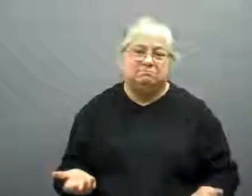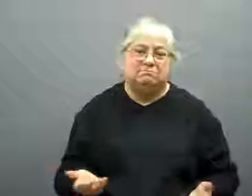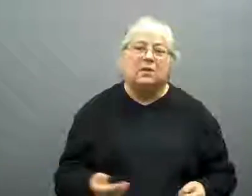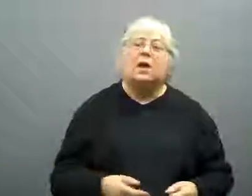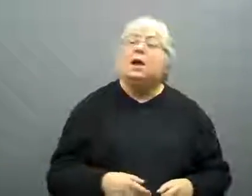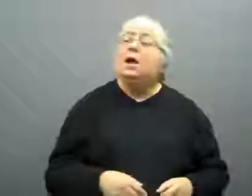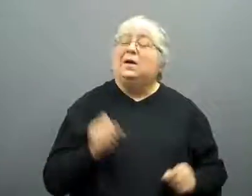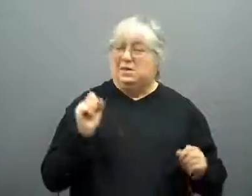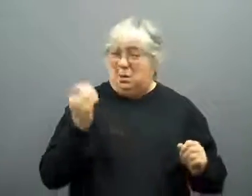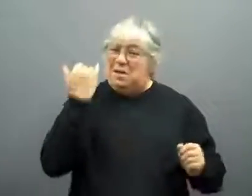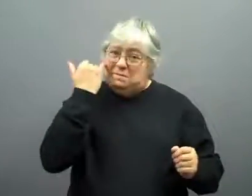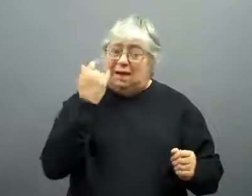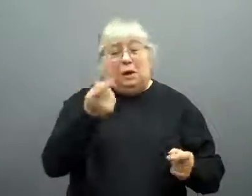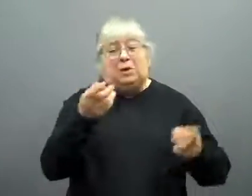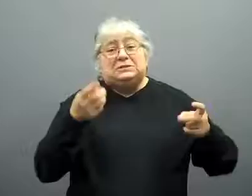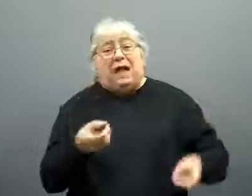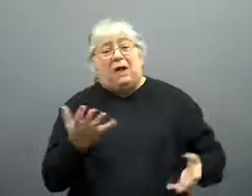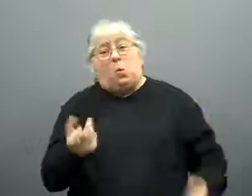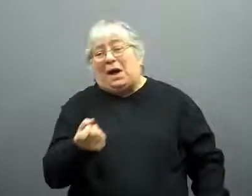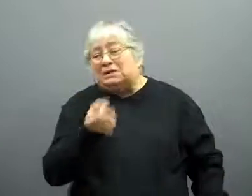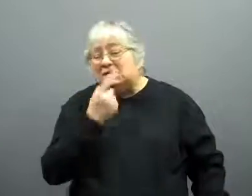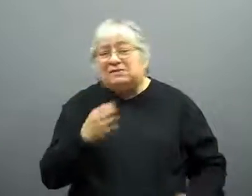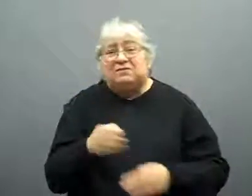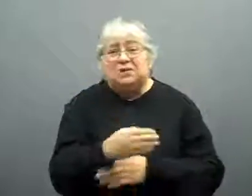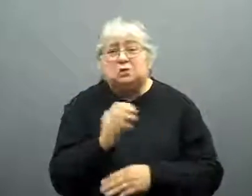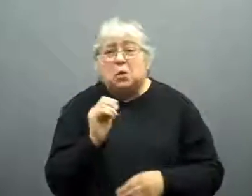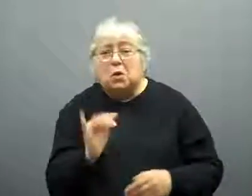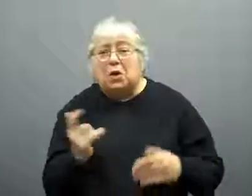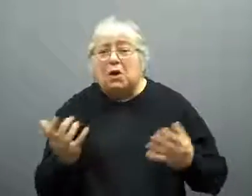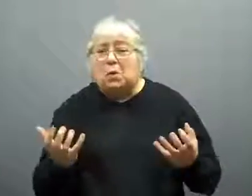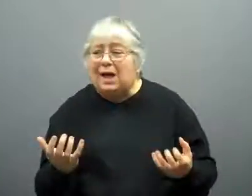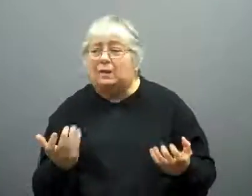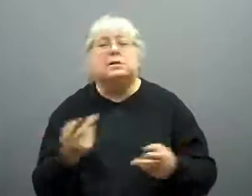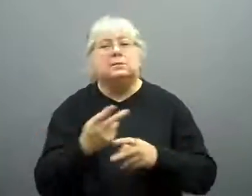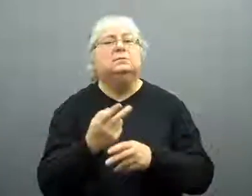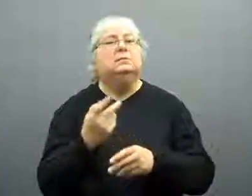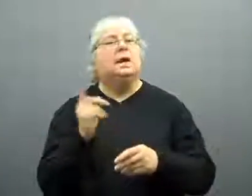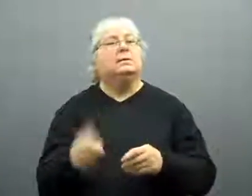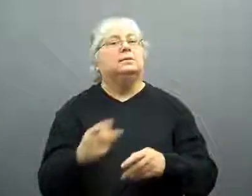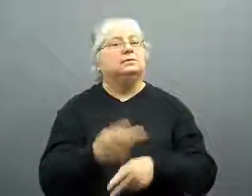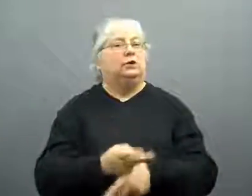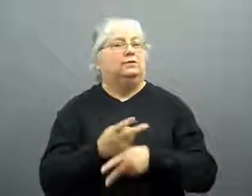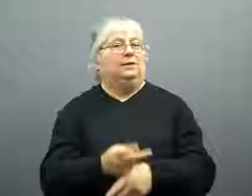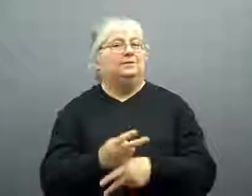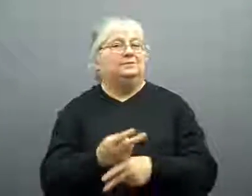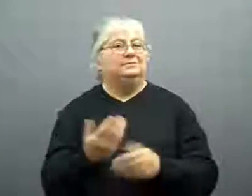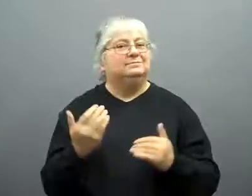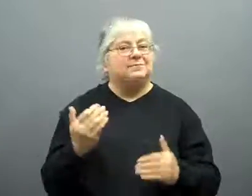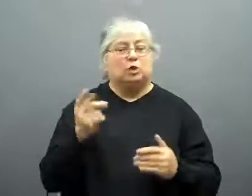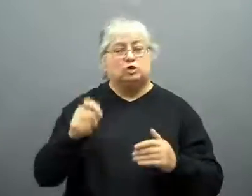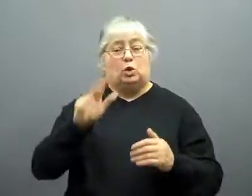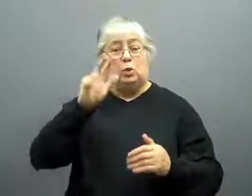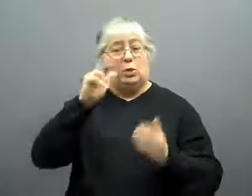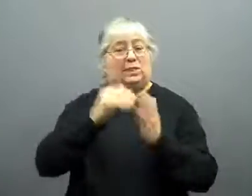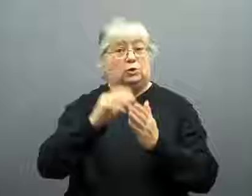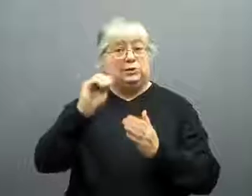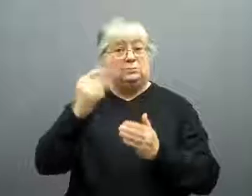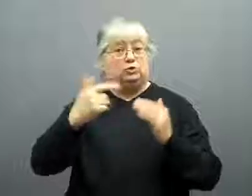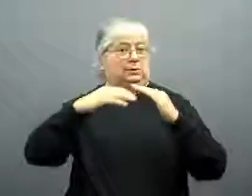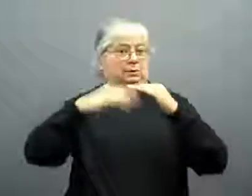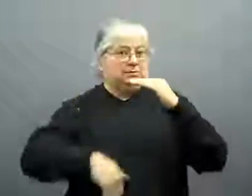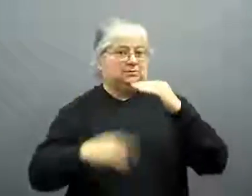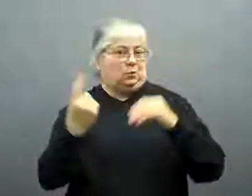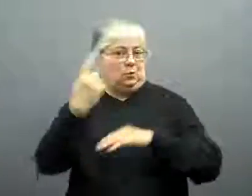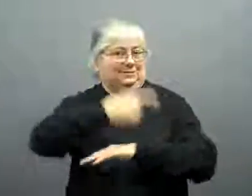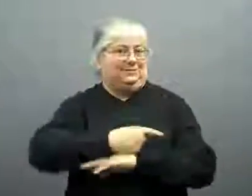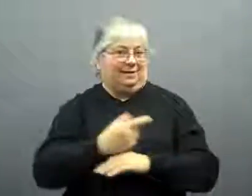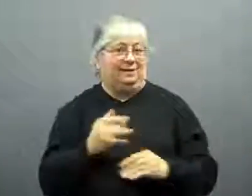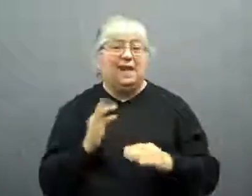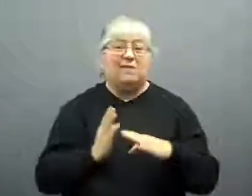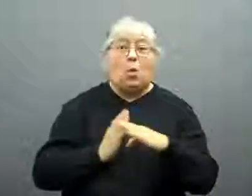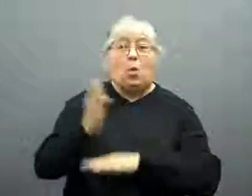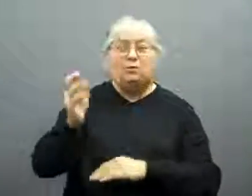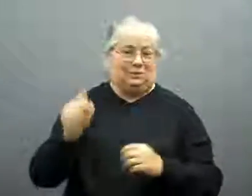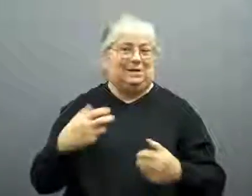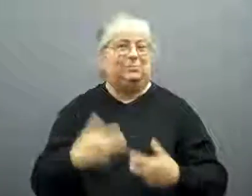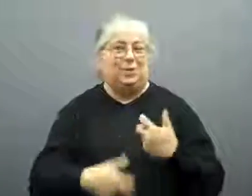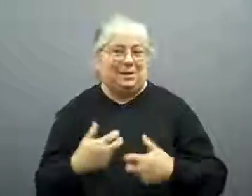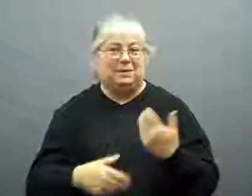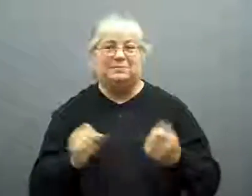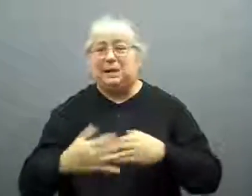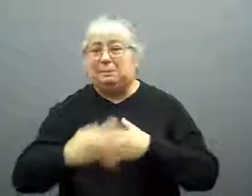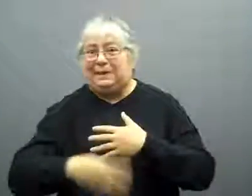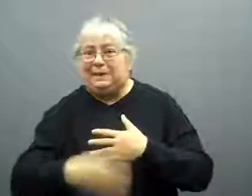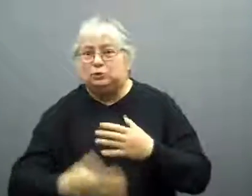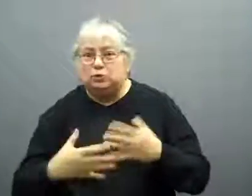If you decide to take fish oil, be careful to stay within guidelines.